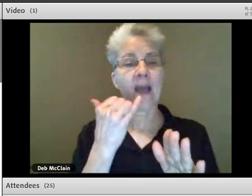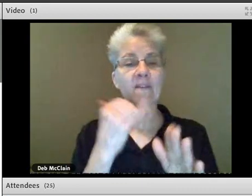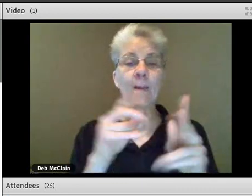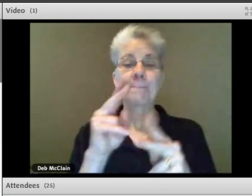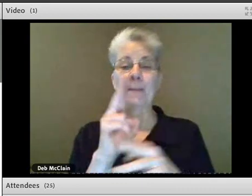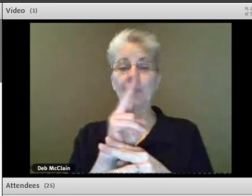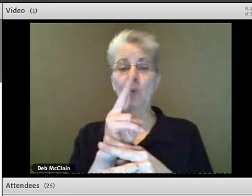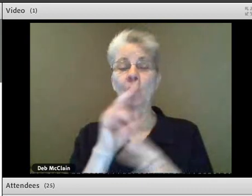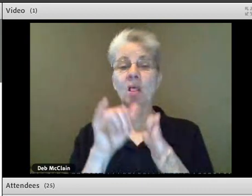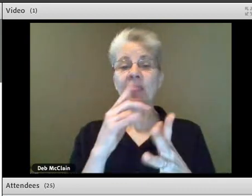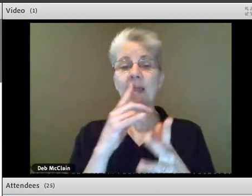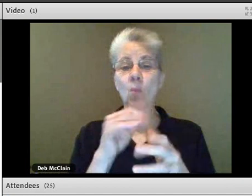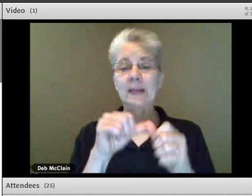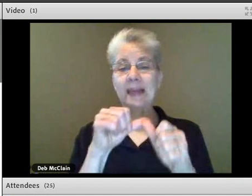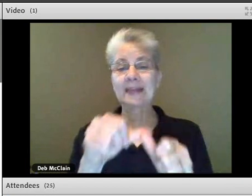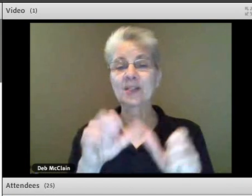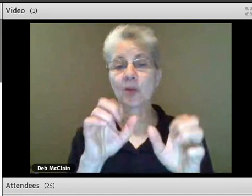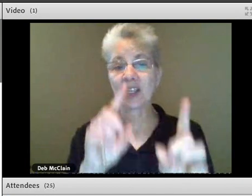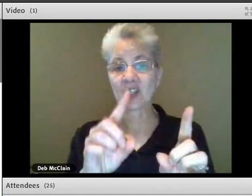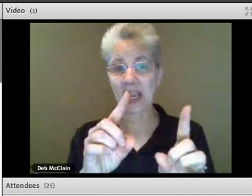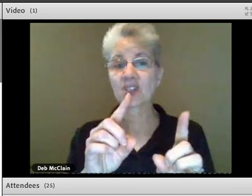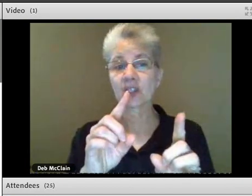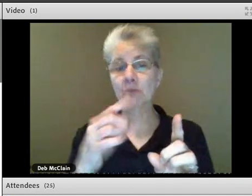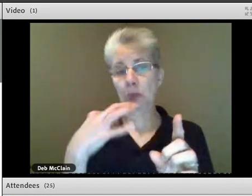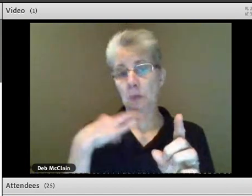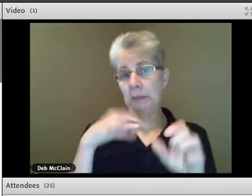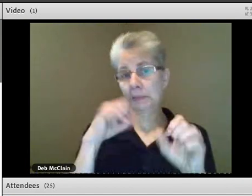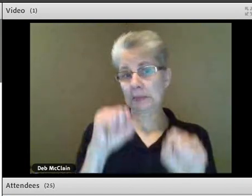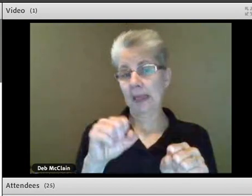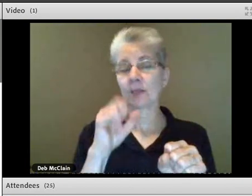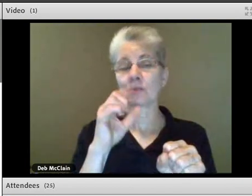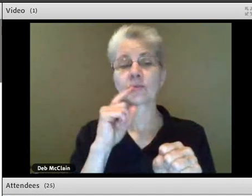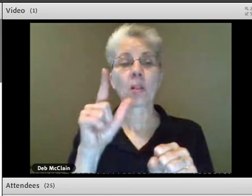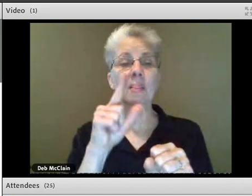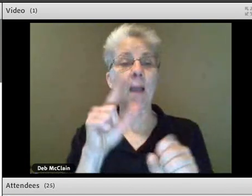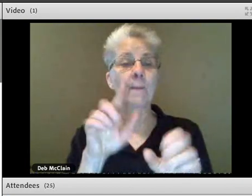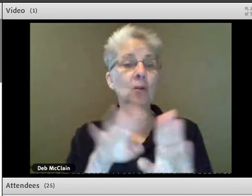to get continuing-education-type credits, but the library isn't open when they're off of work